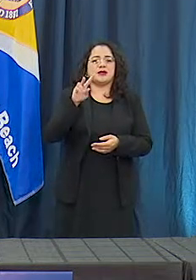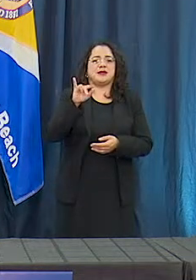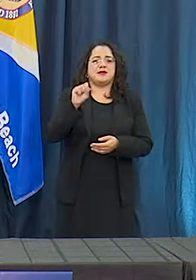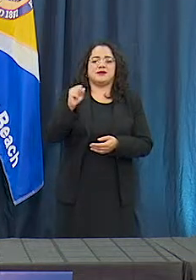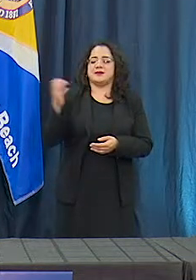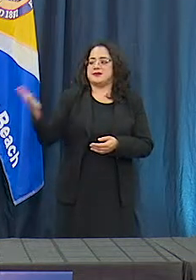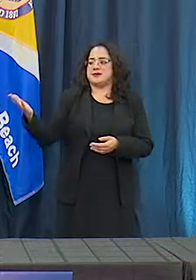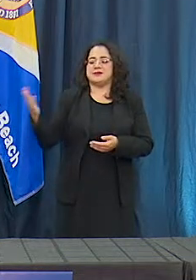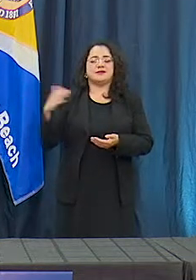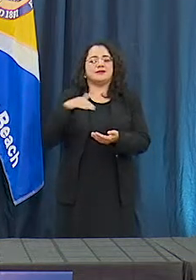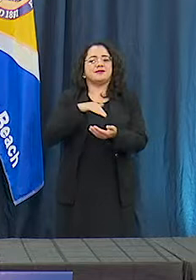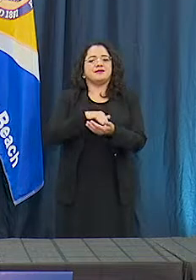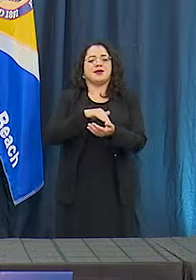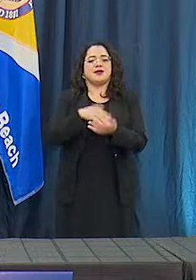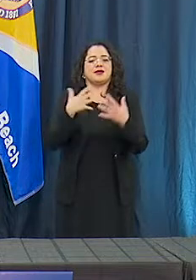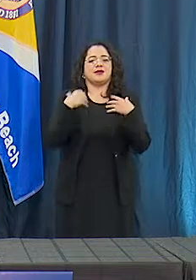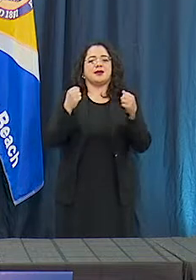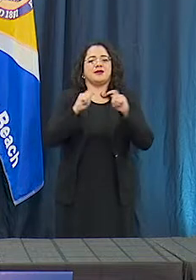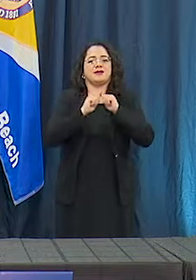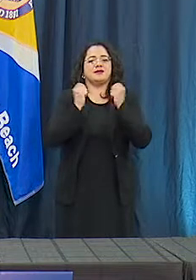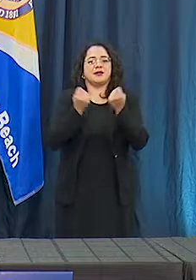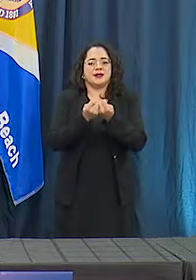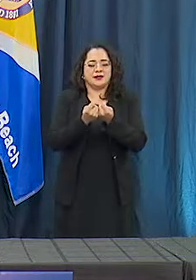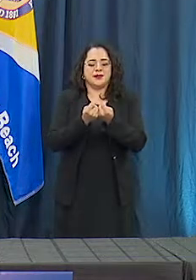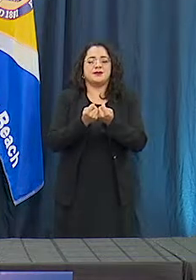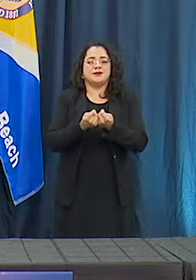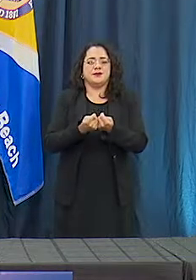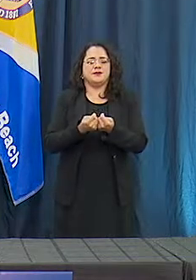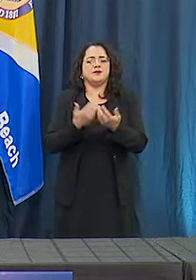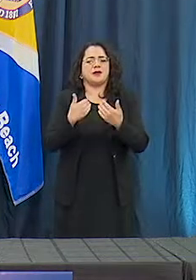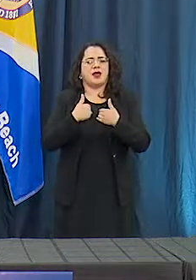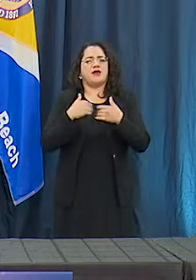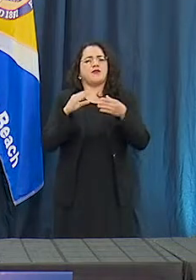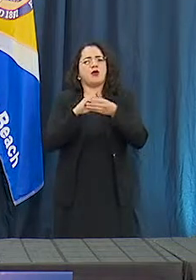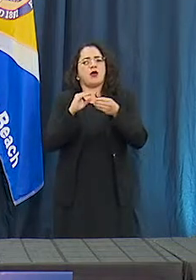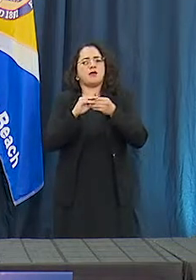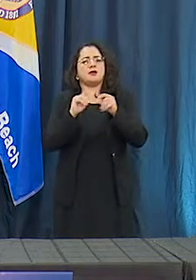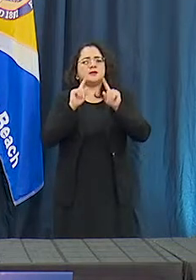health team response who will give some comments as well and I want to thank and